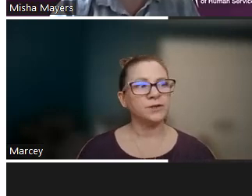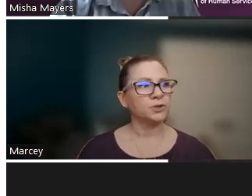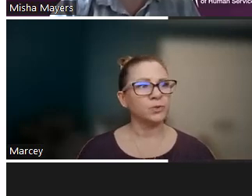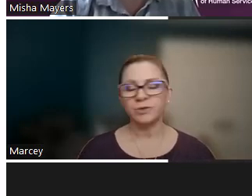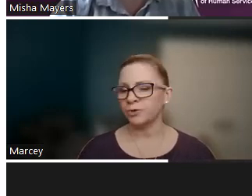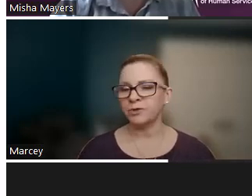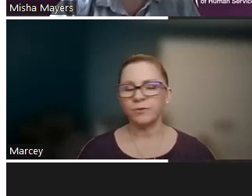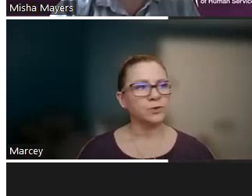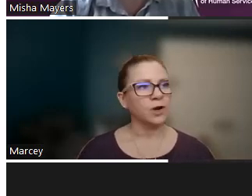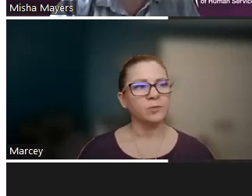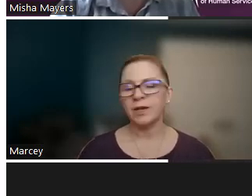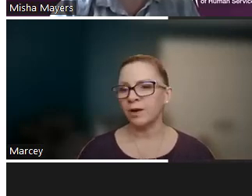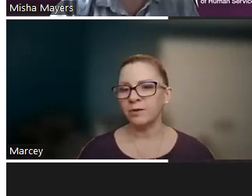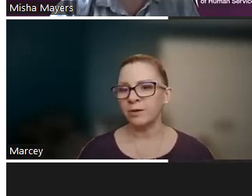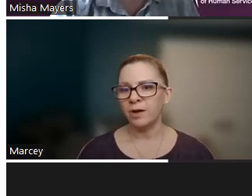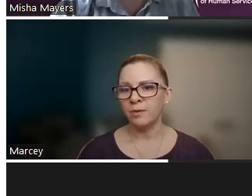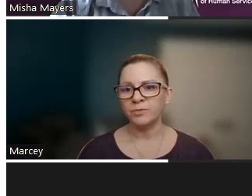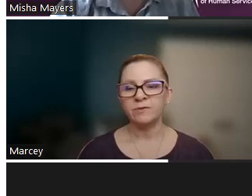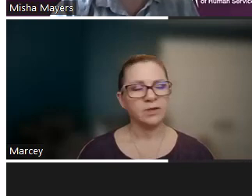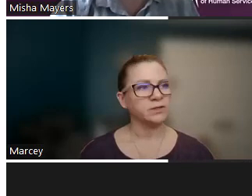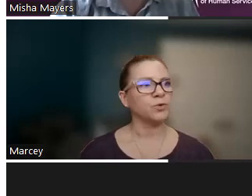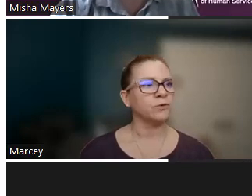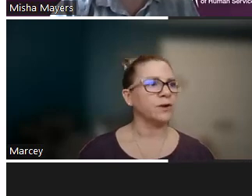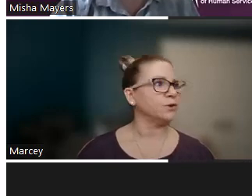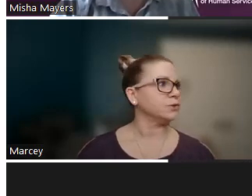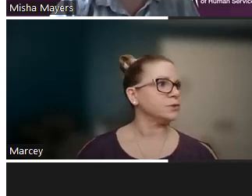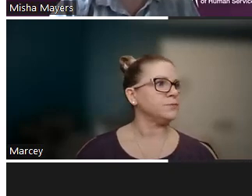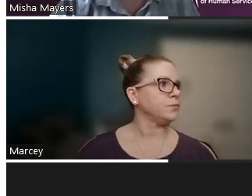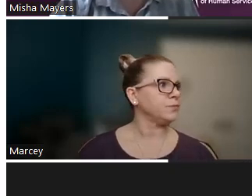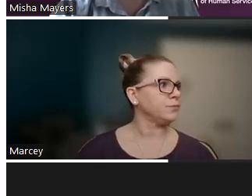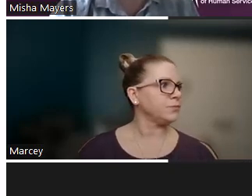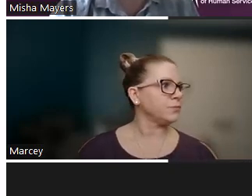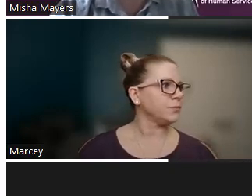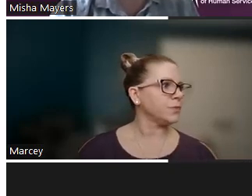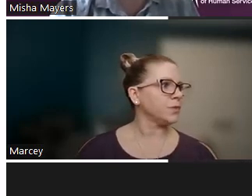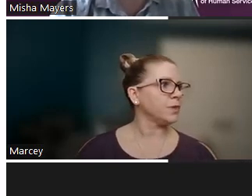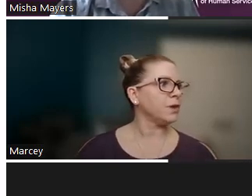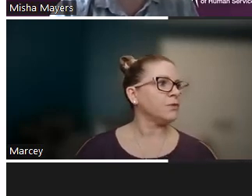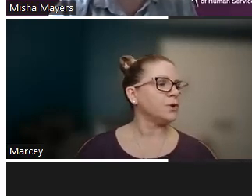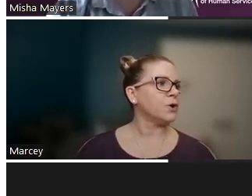ADDITIONAL RESOURCES FOR TRIBES AND DVSA PROVIDERS.